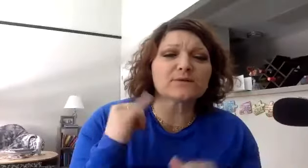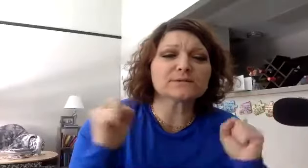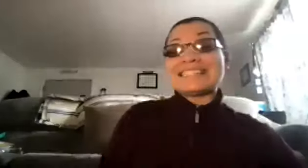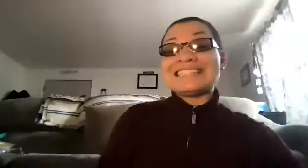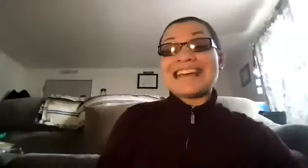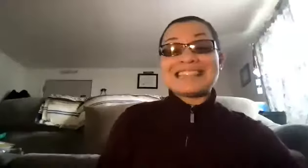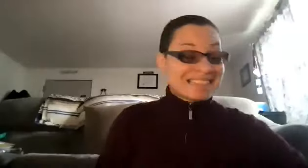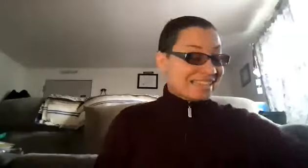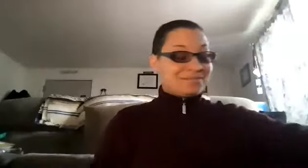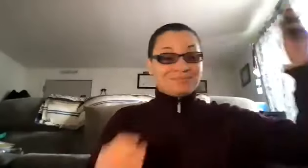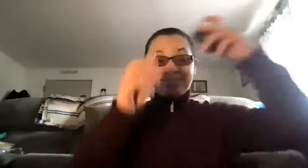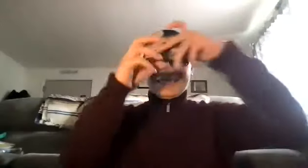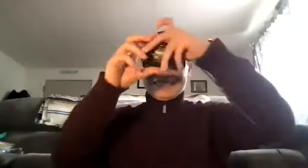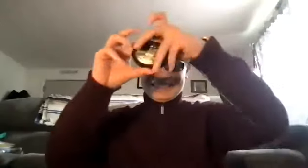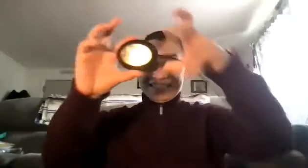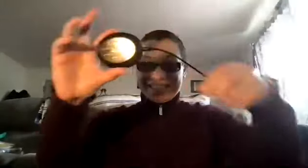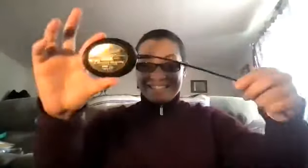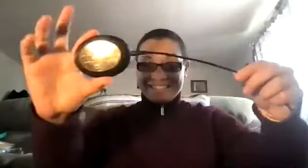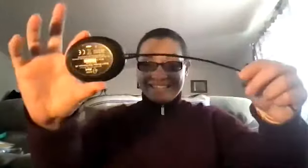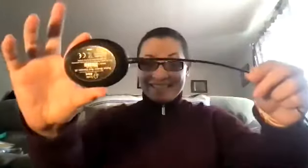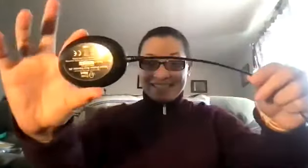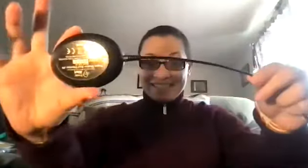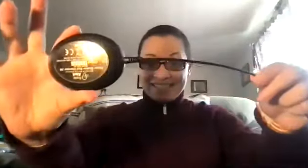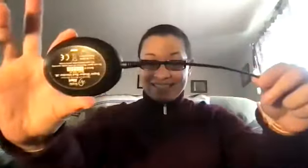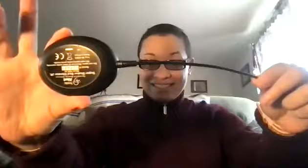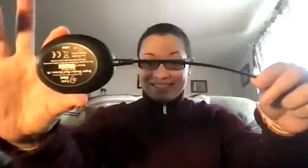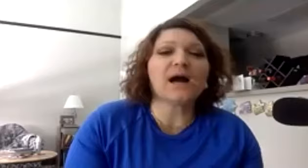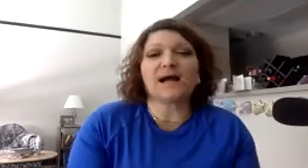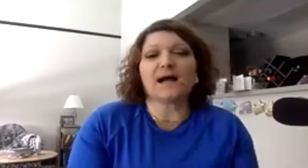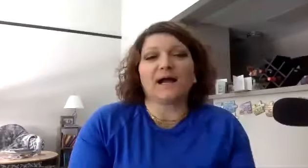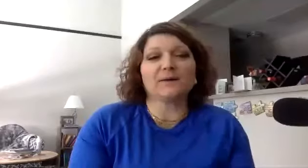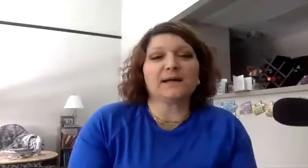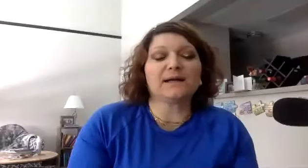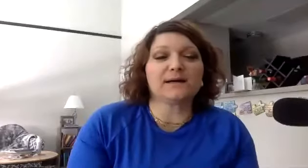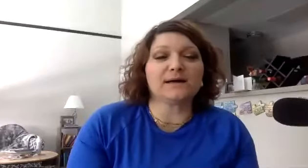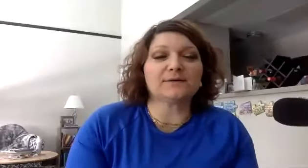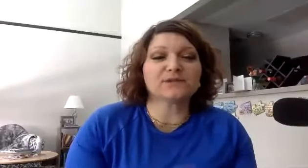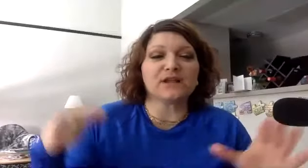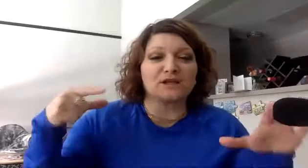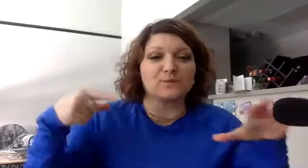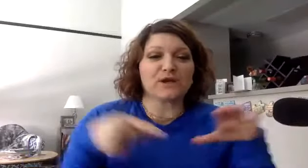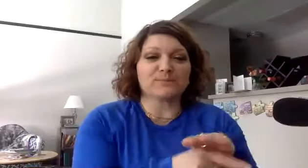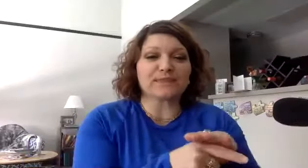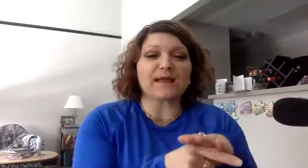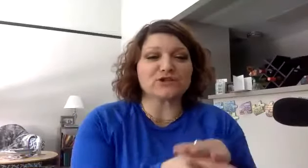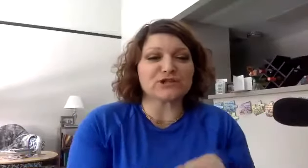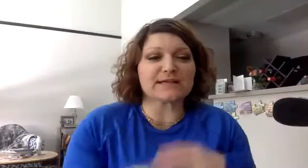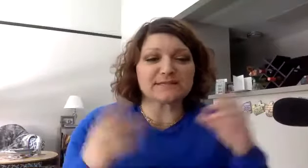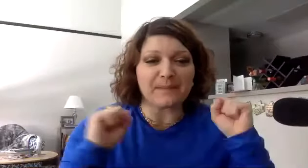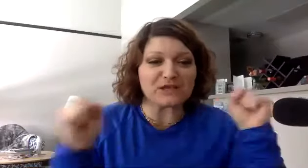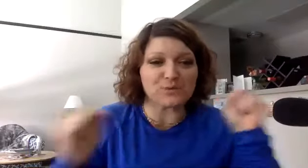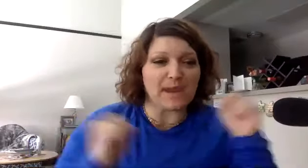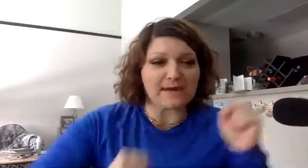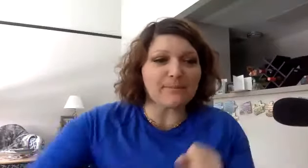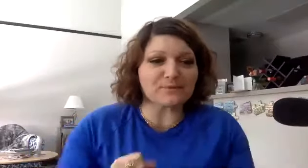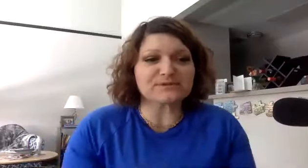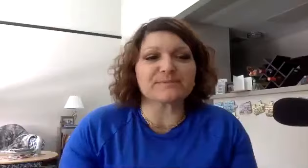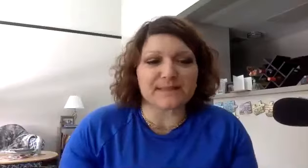That's the next ah wow - that way you put that underneath something you wake up or something like